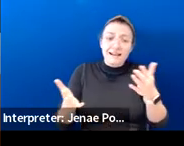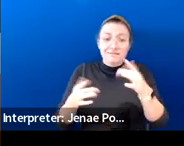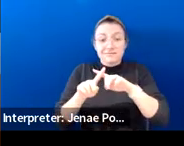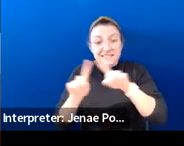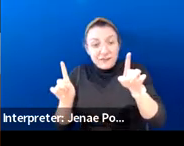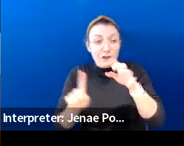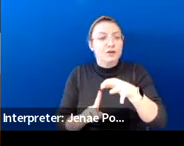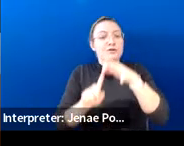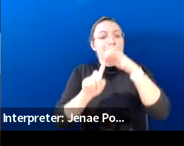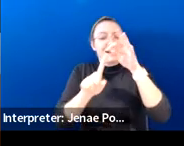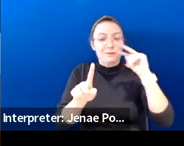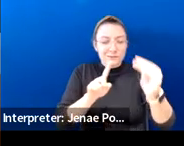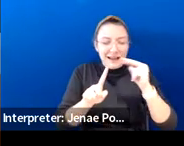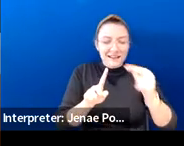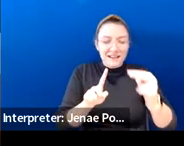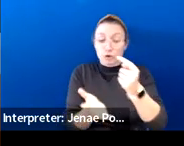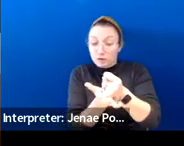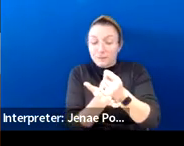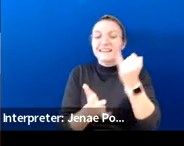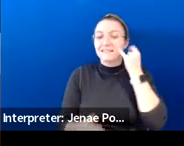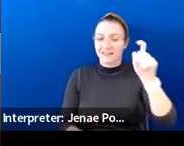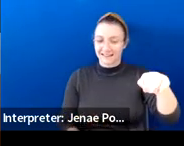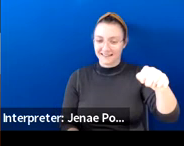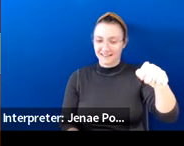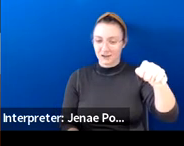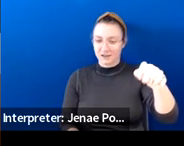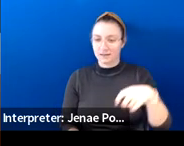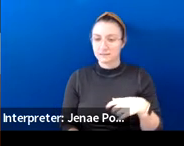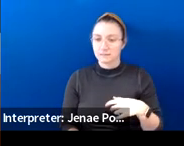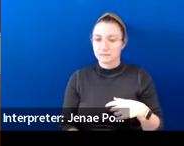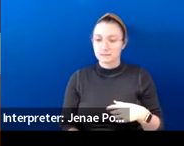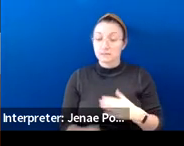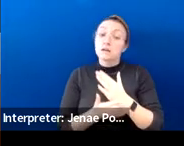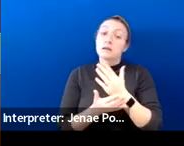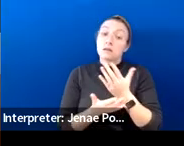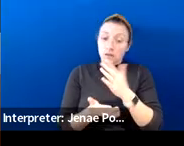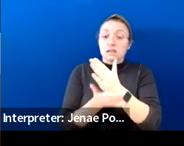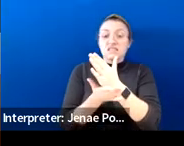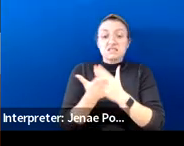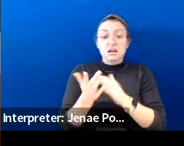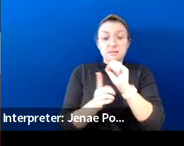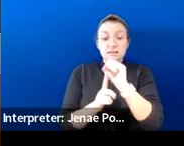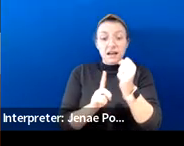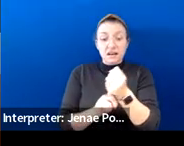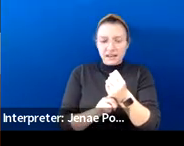and treatment if necessary. So some settings where you are able to locate social workers